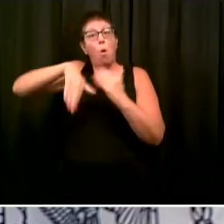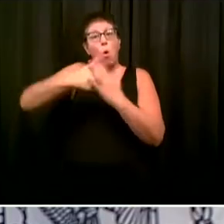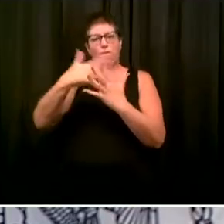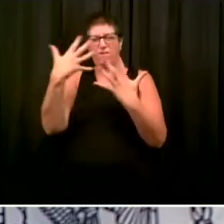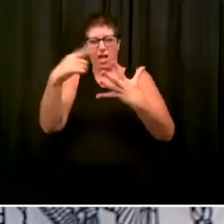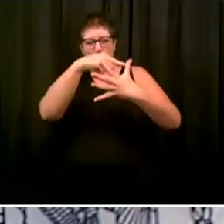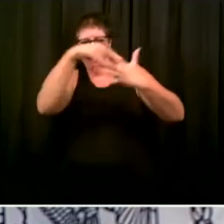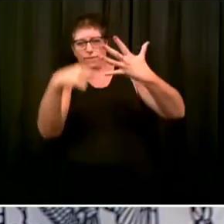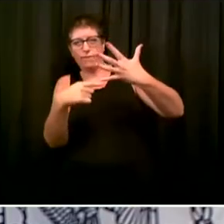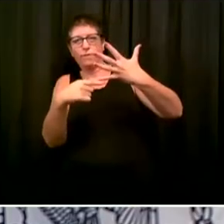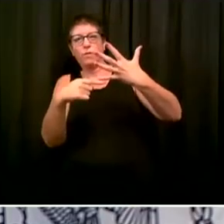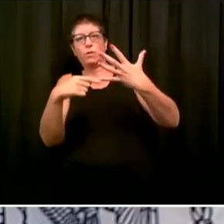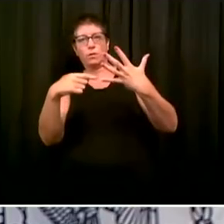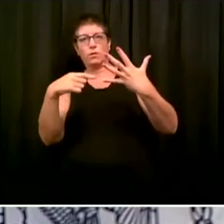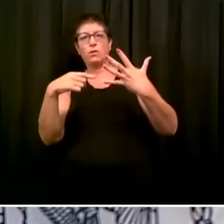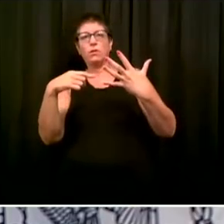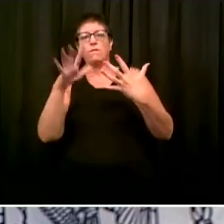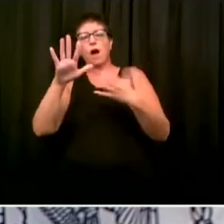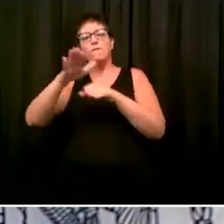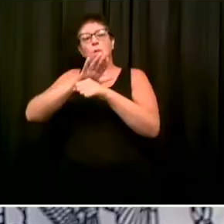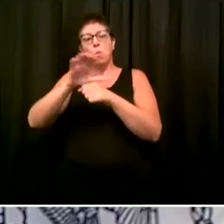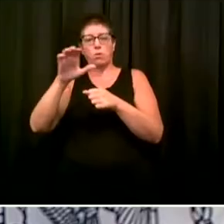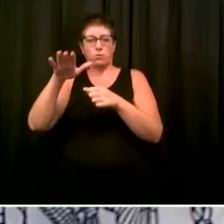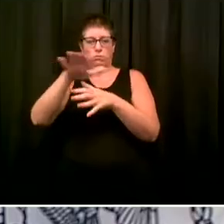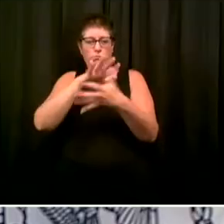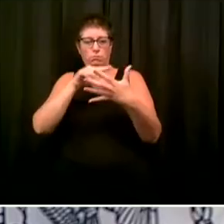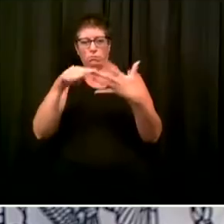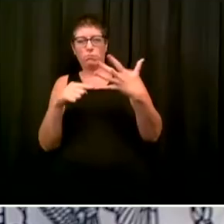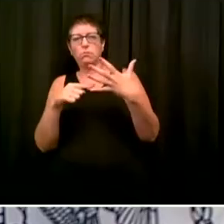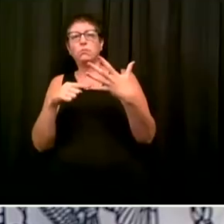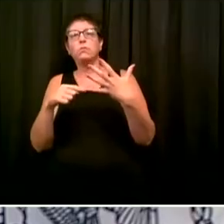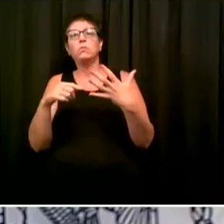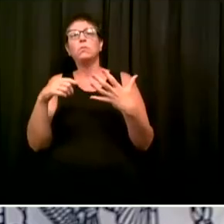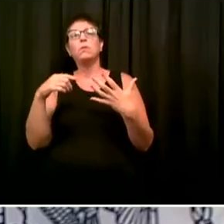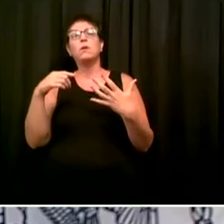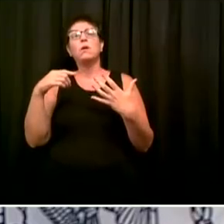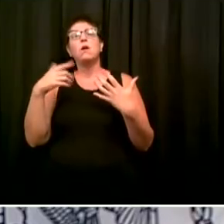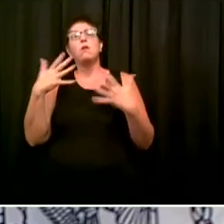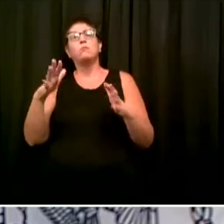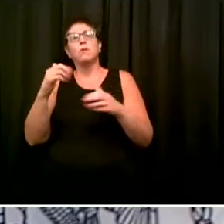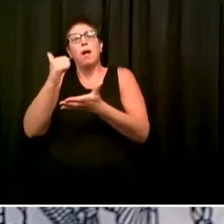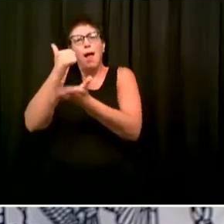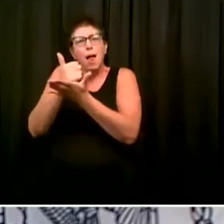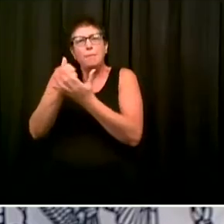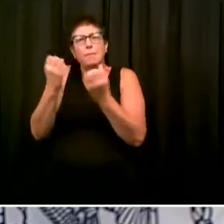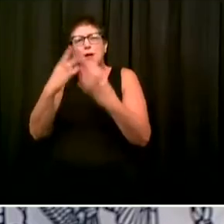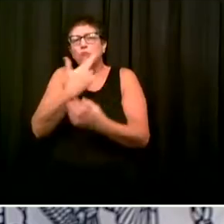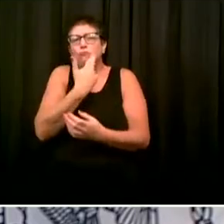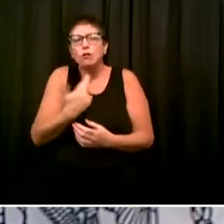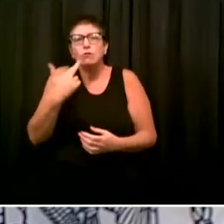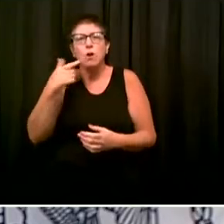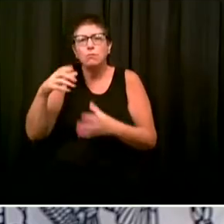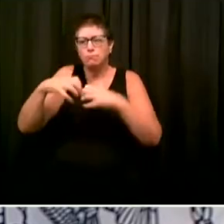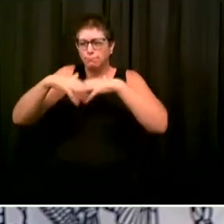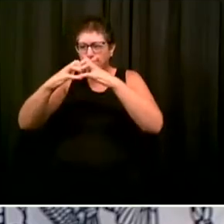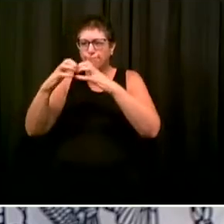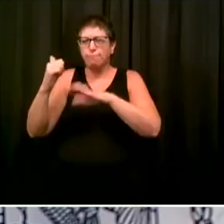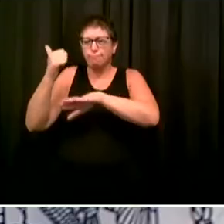FIVE BOROUGHS. OUTDORO INDING HAS BEEN SOMETHING THAT HAS WORKEFOD R 01,000